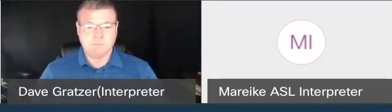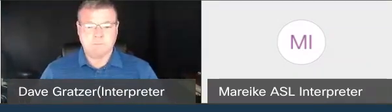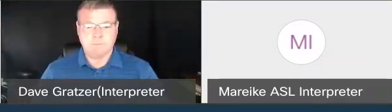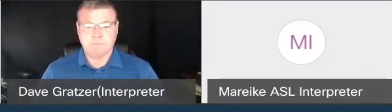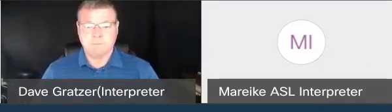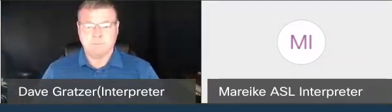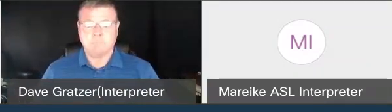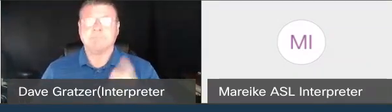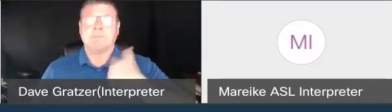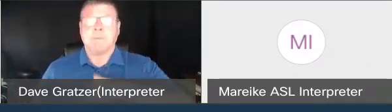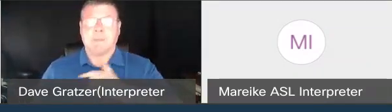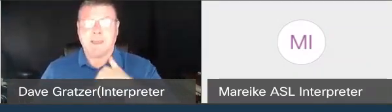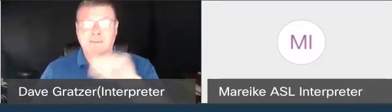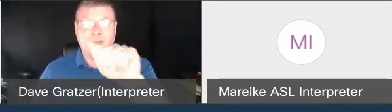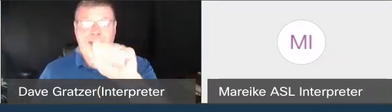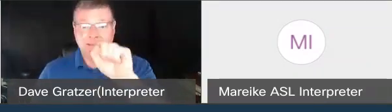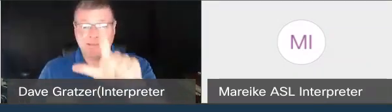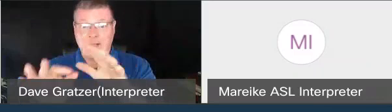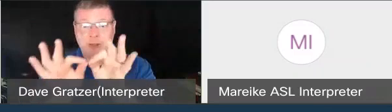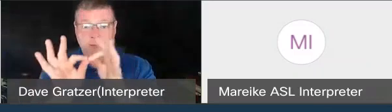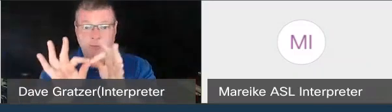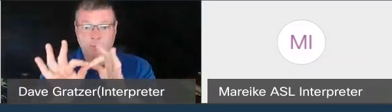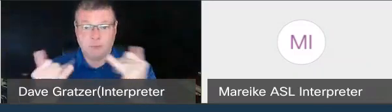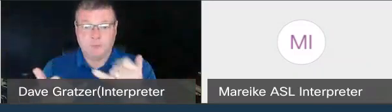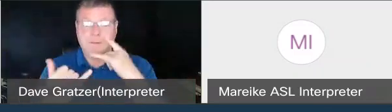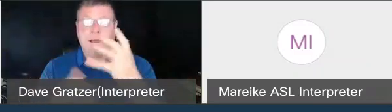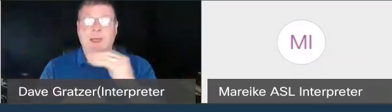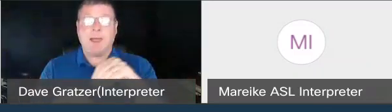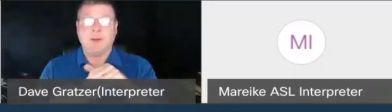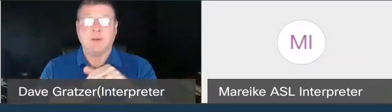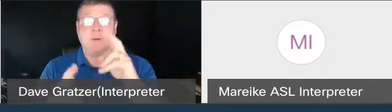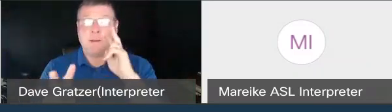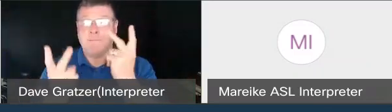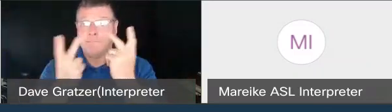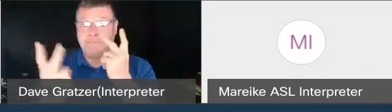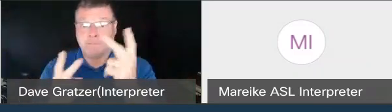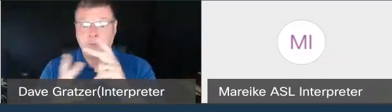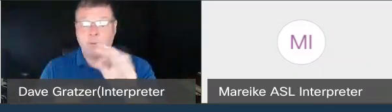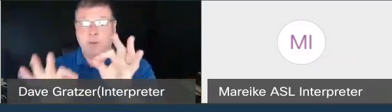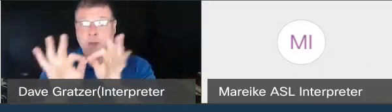We have ASL interpretation for this event, and in order to view ASL interpretation,